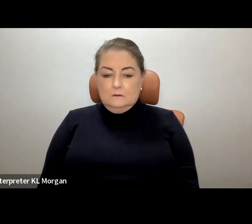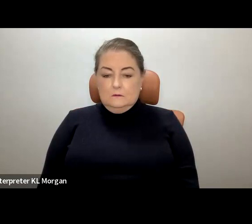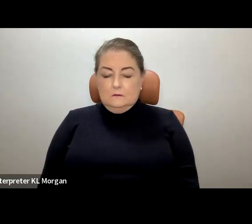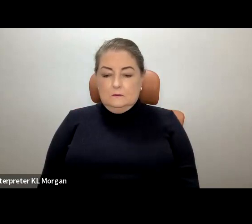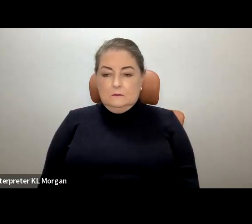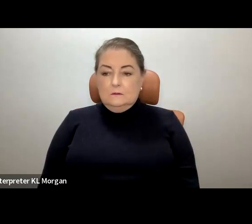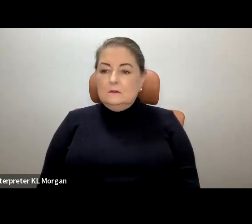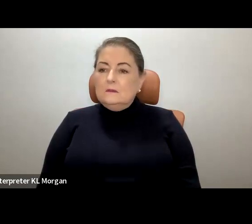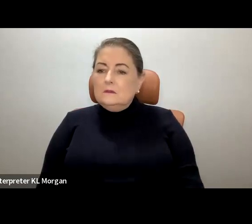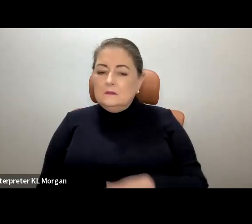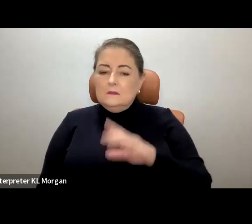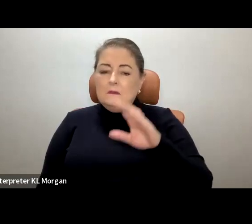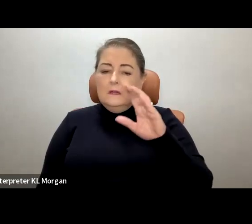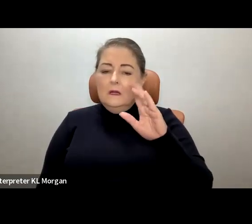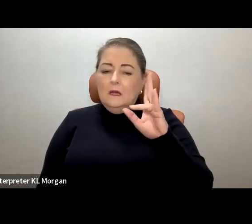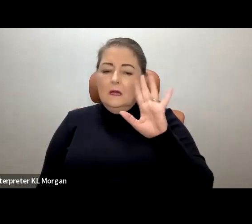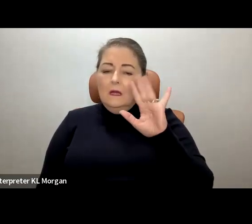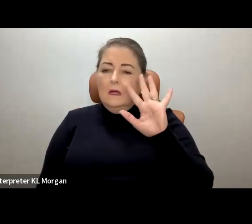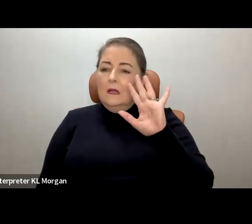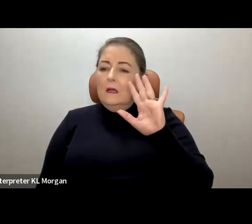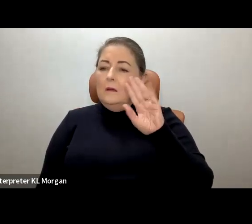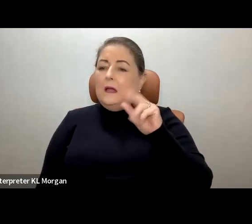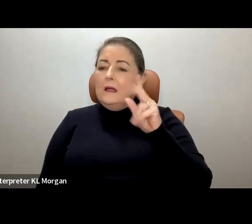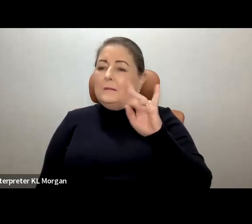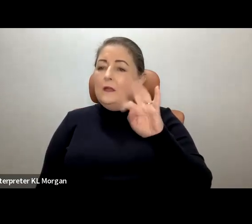[Shivan Mahabir] Andrew I have one question. So have you been getting feedback